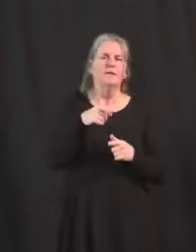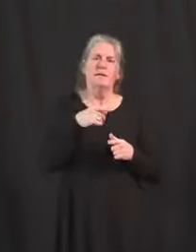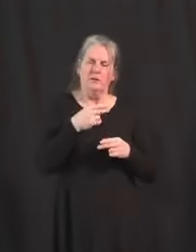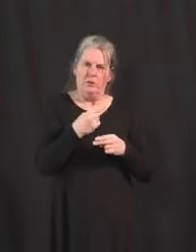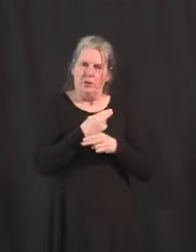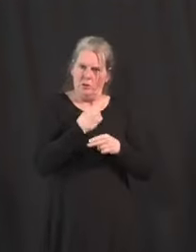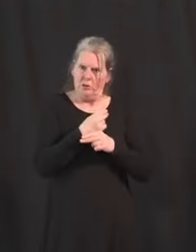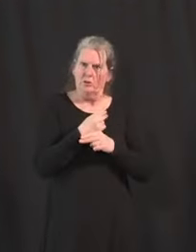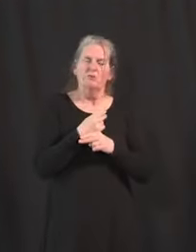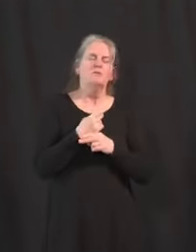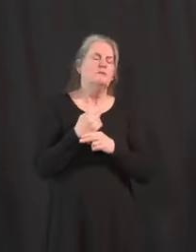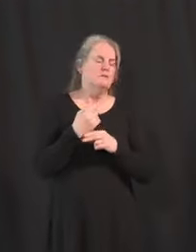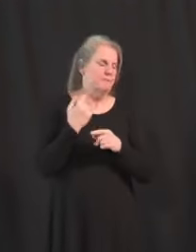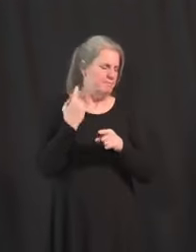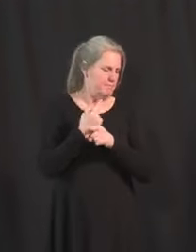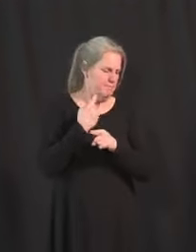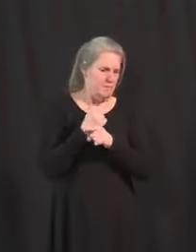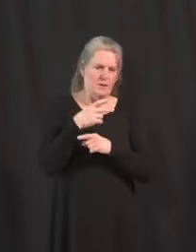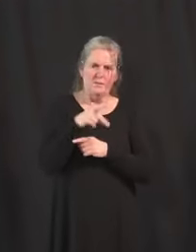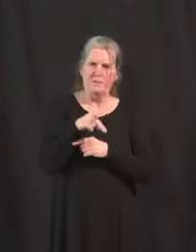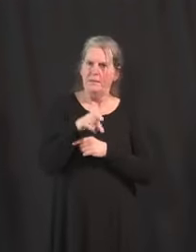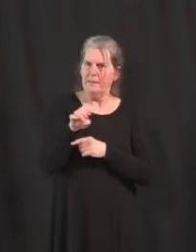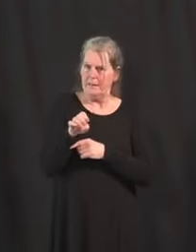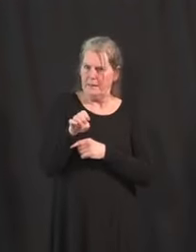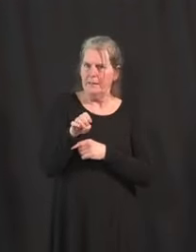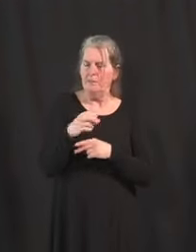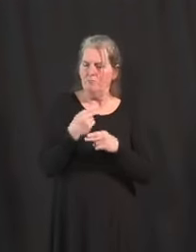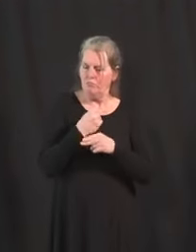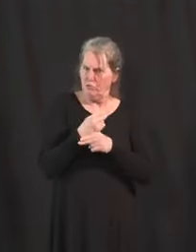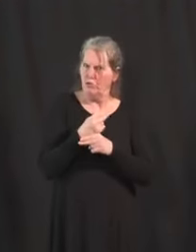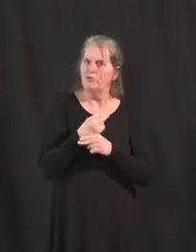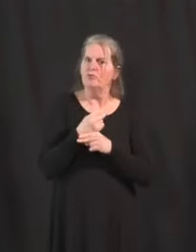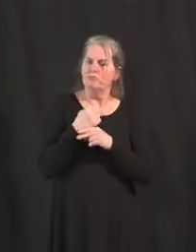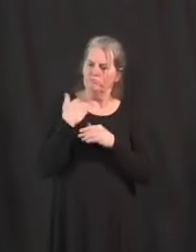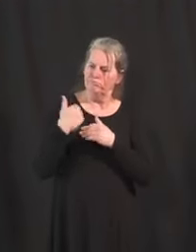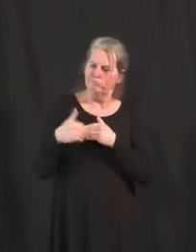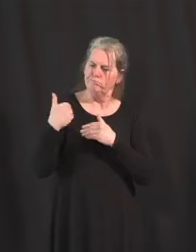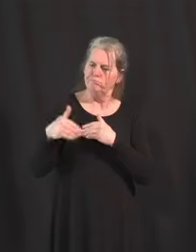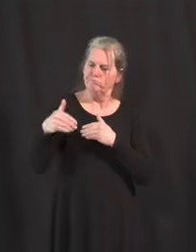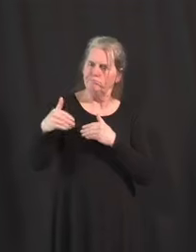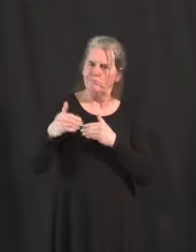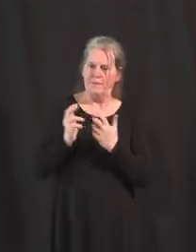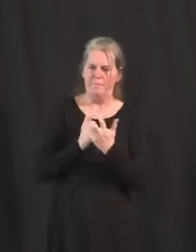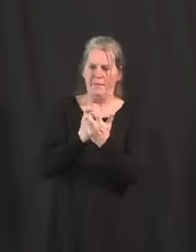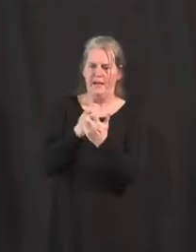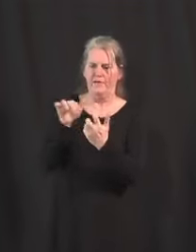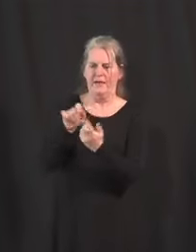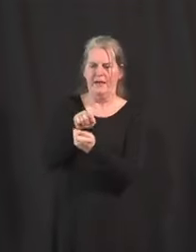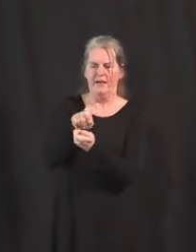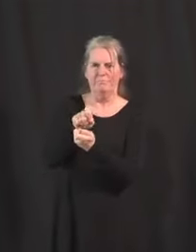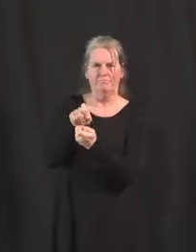CONSISTENT RATIONAL USE OF THE PPE THAT'S RIGHT FOR THAT TYPE OF PATIENT ENCOUNTER, WHETHER